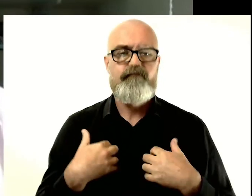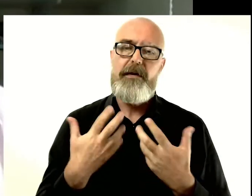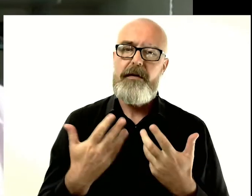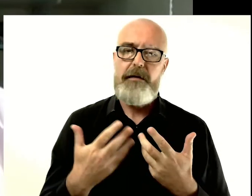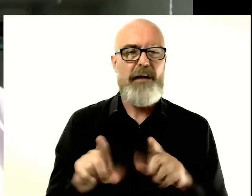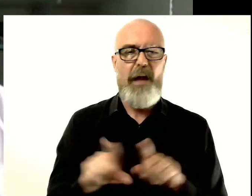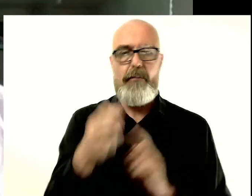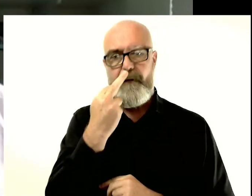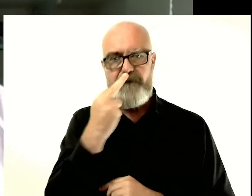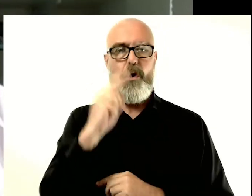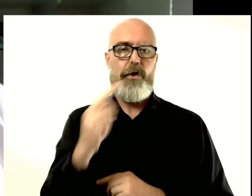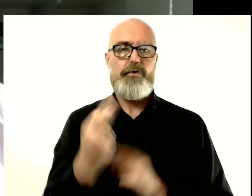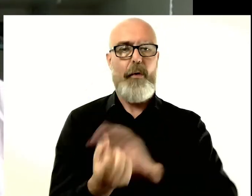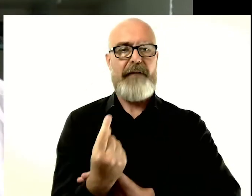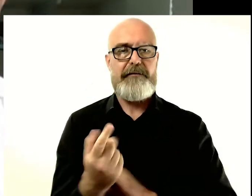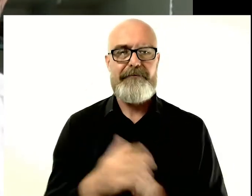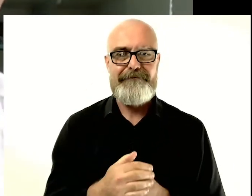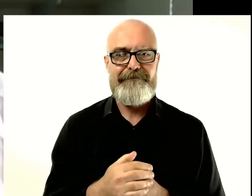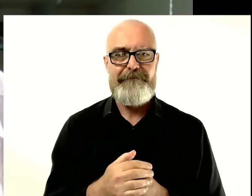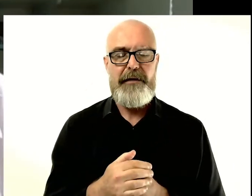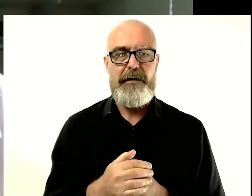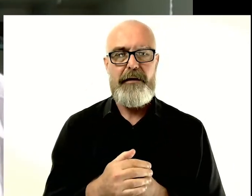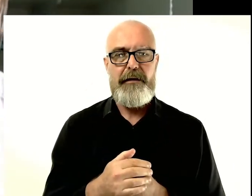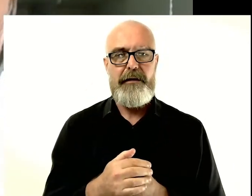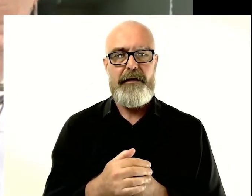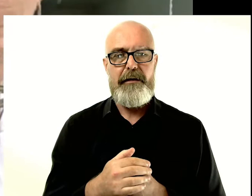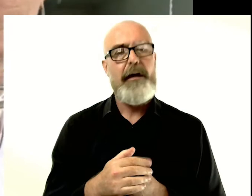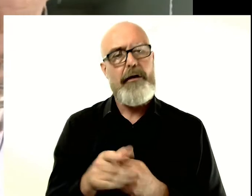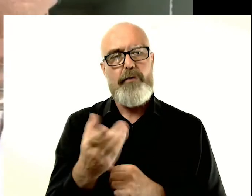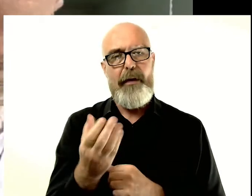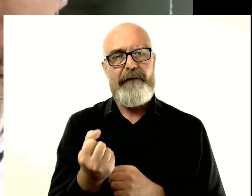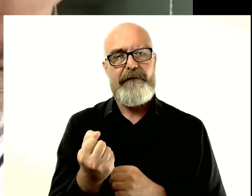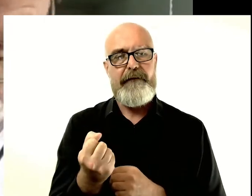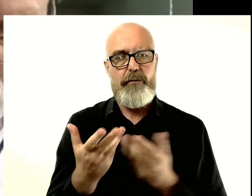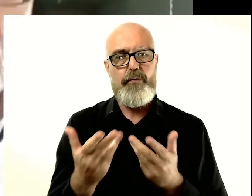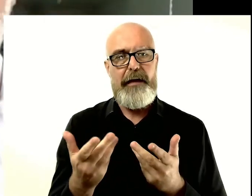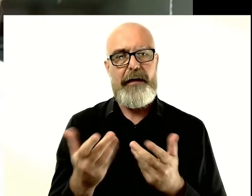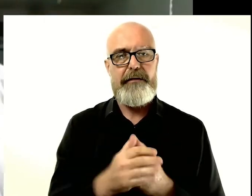equally exciting